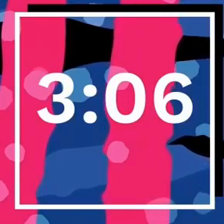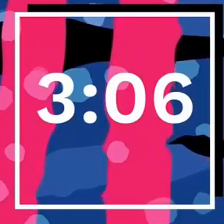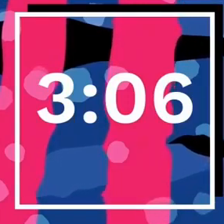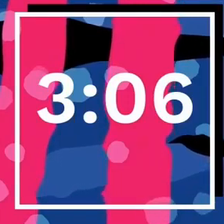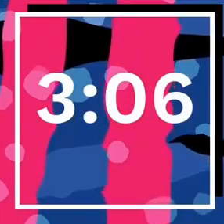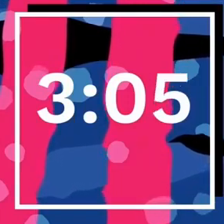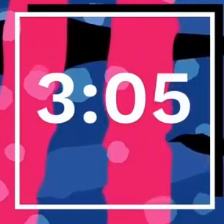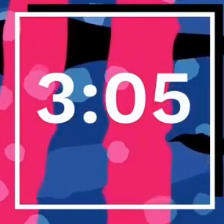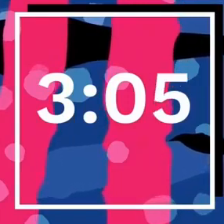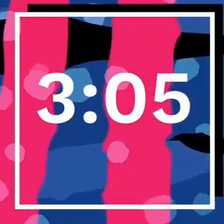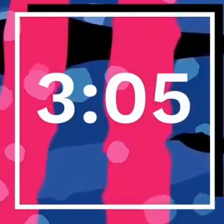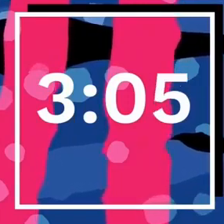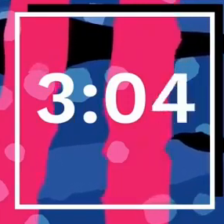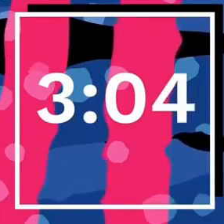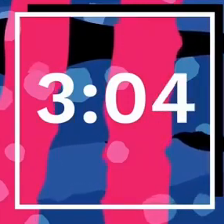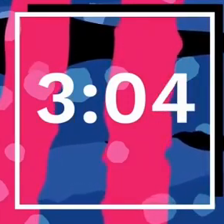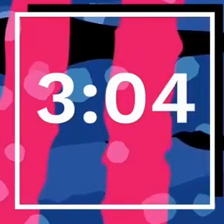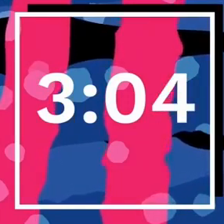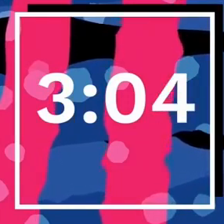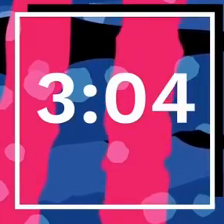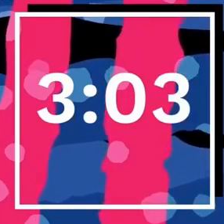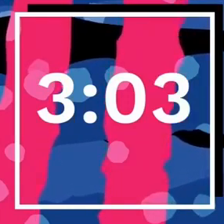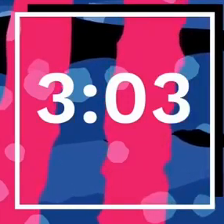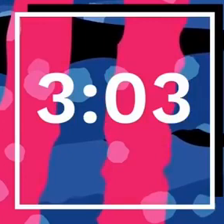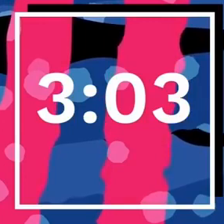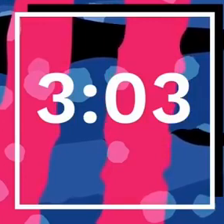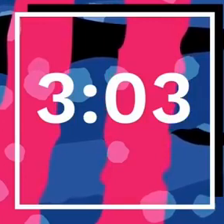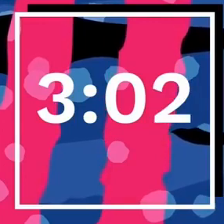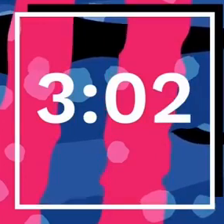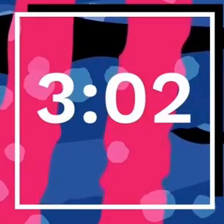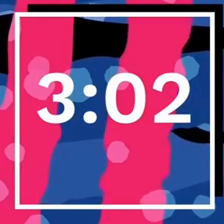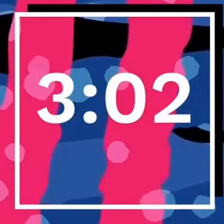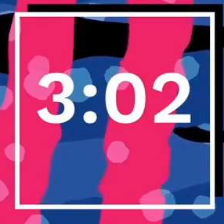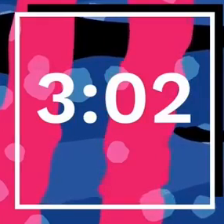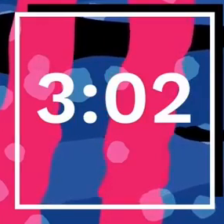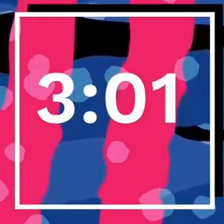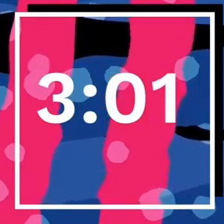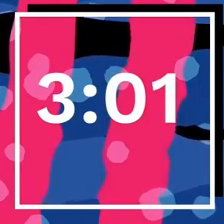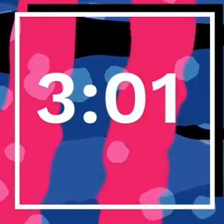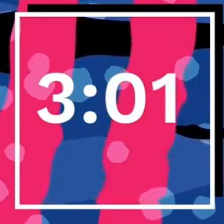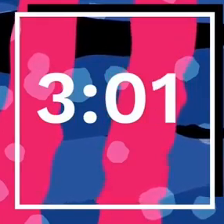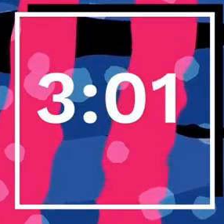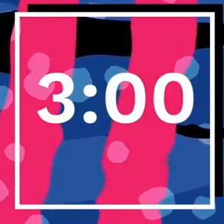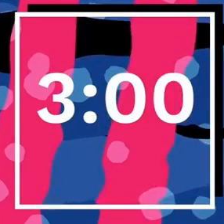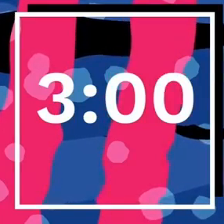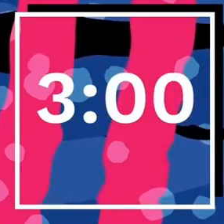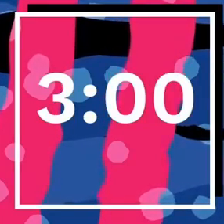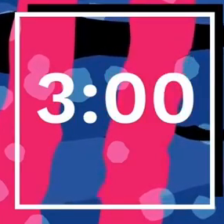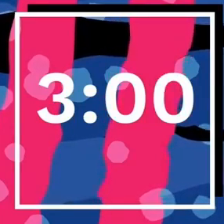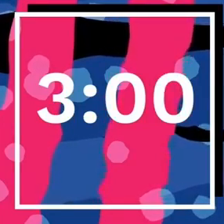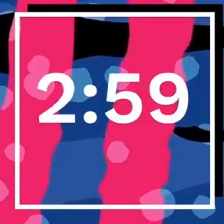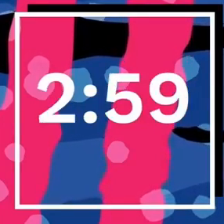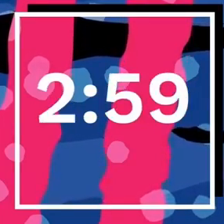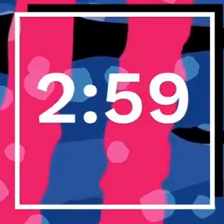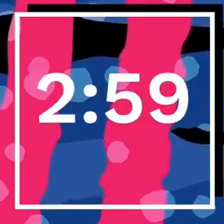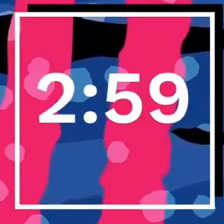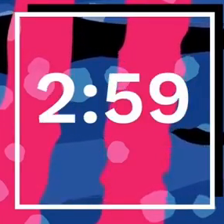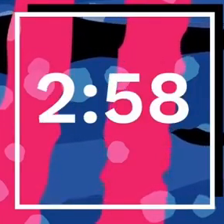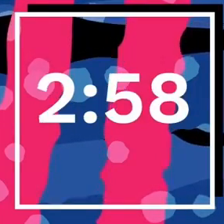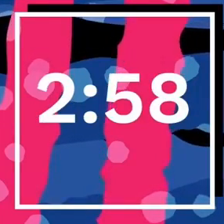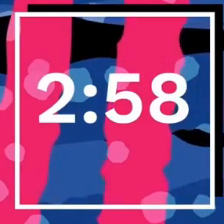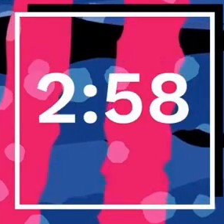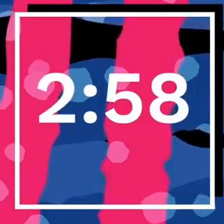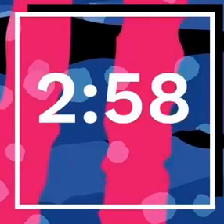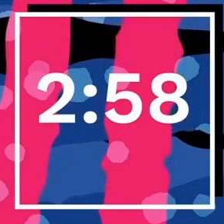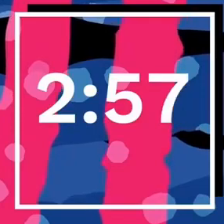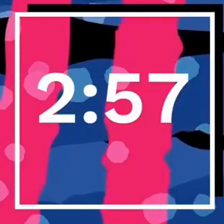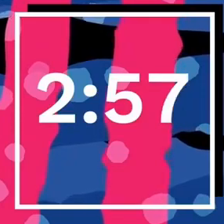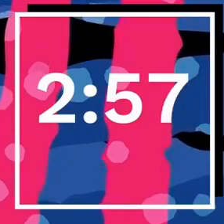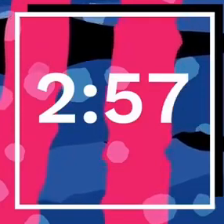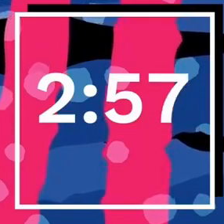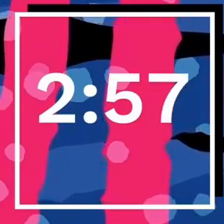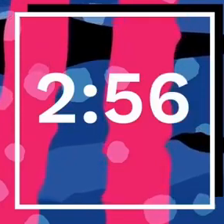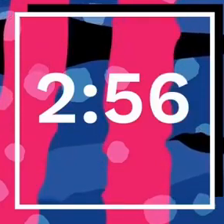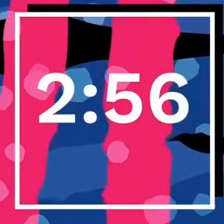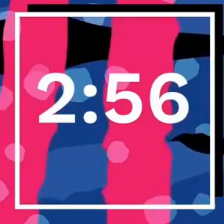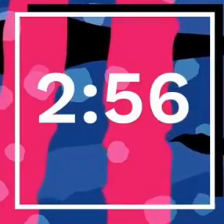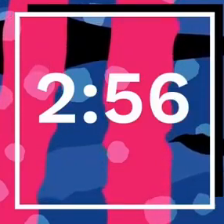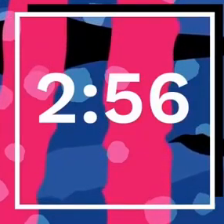PLACE AND GET THEIR KIDS THEIR